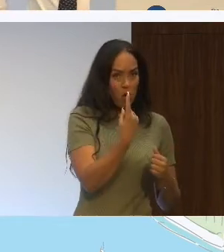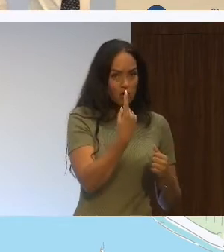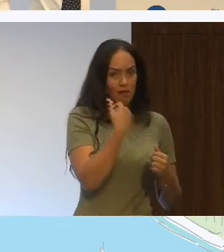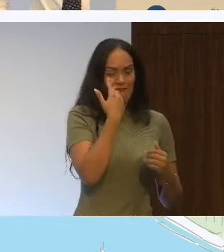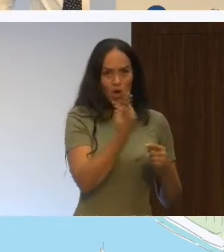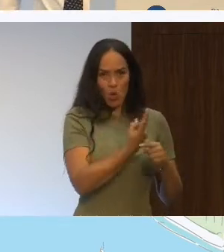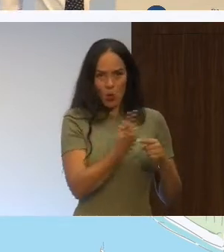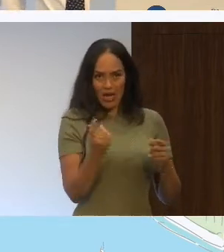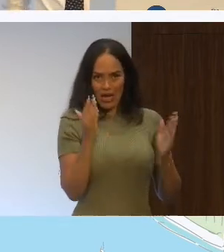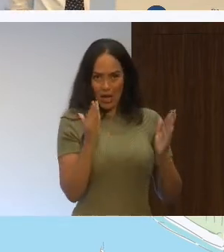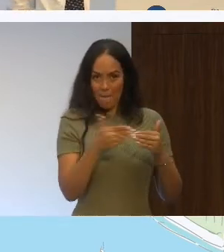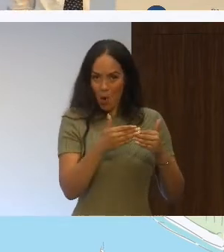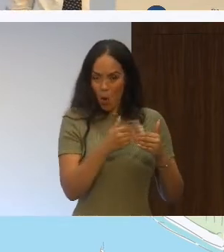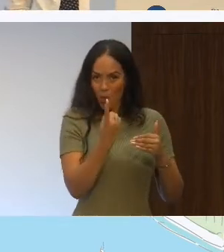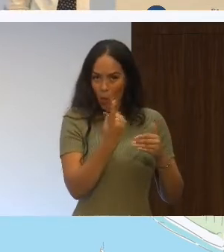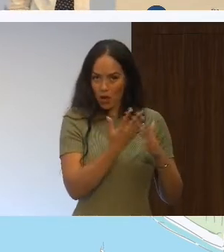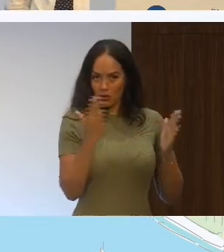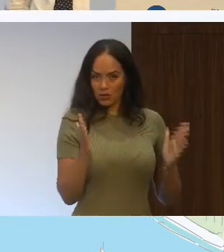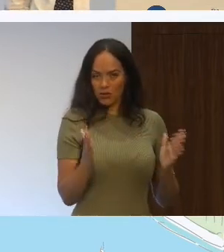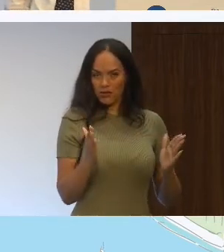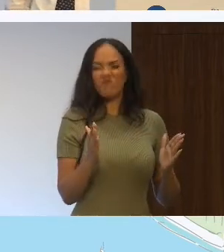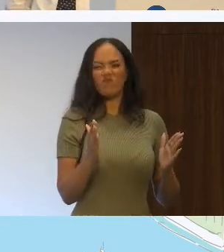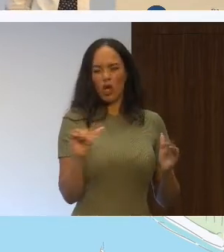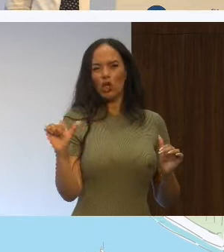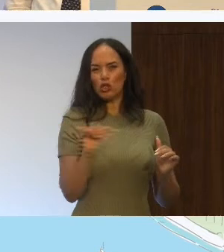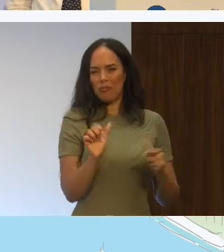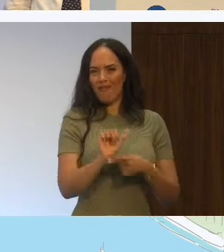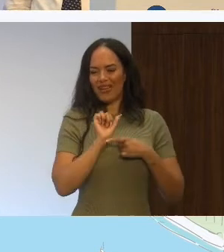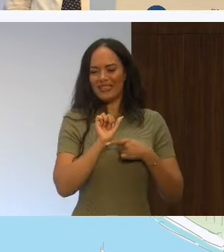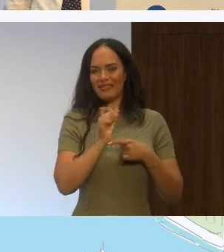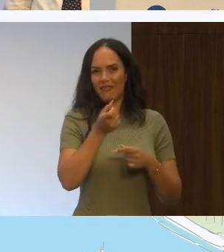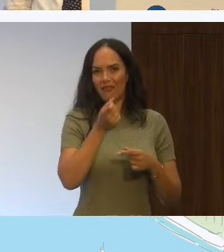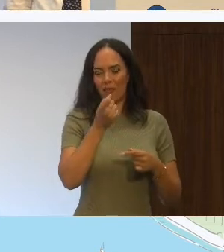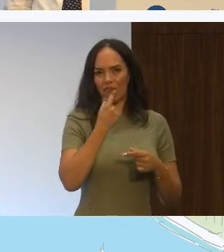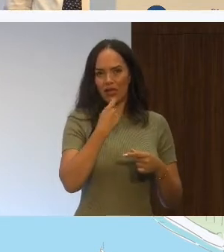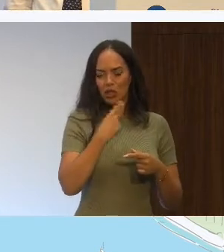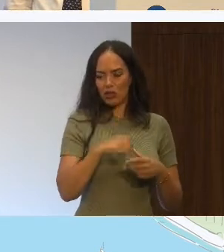of migraine per month, then you should probably be on a preventative. But again, it's different for different people.